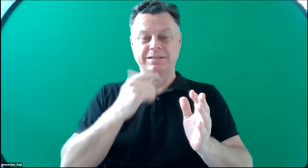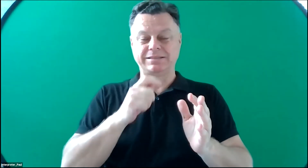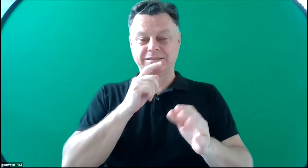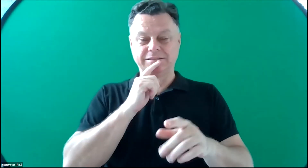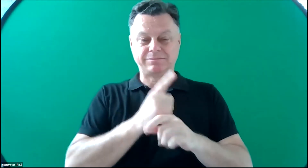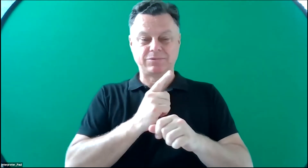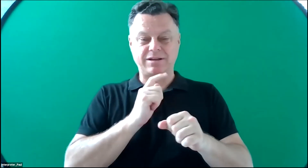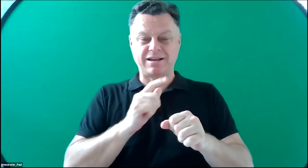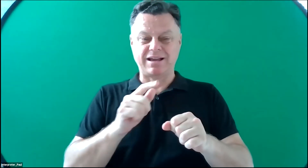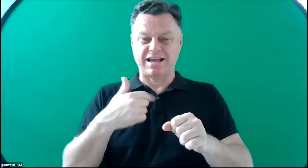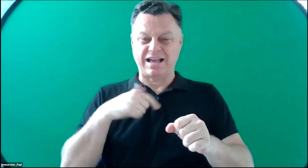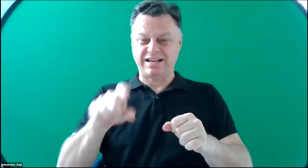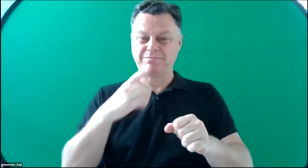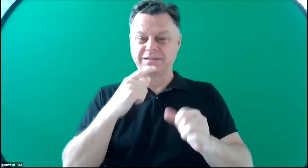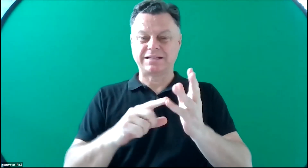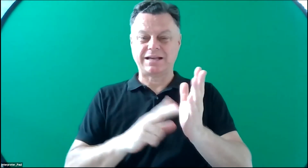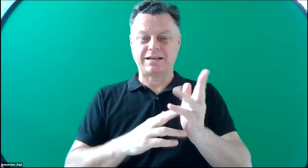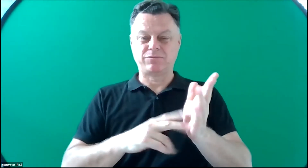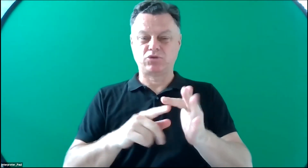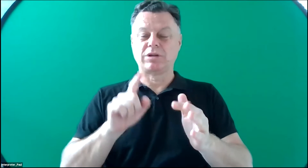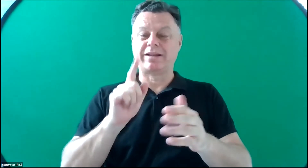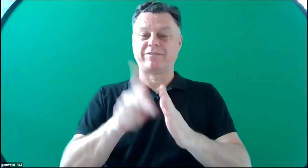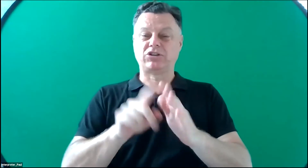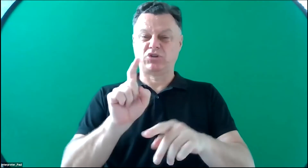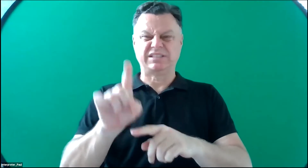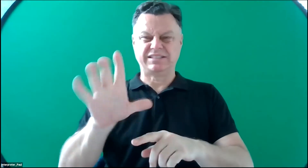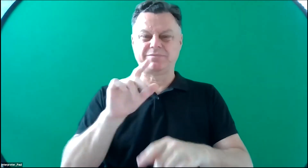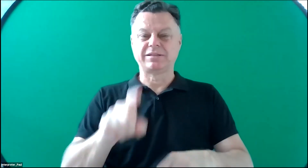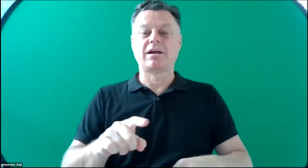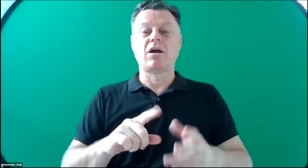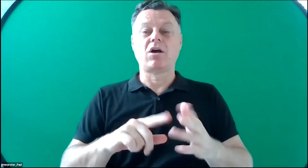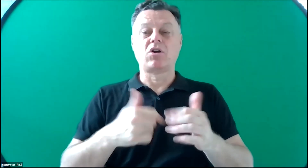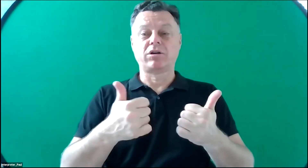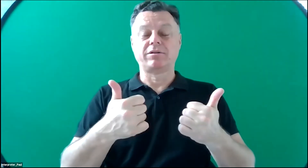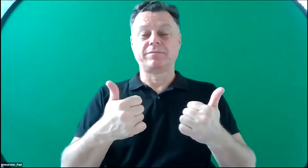asked you to unmute and turn your video on. PAUL: There we go. Am I muted now? Can